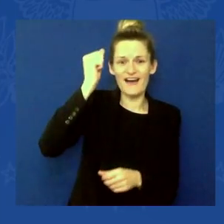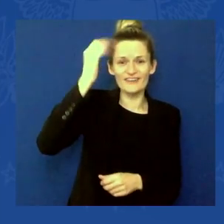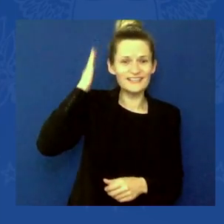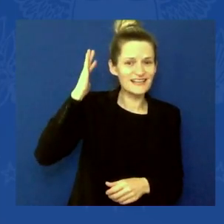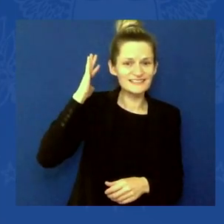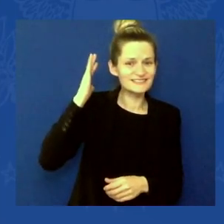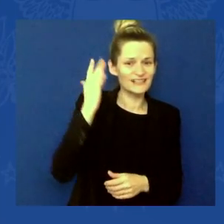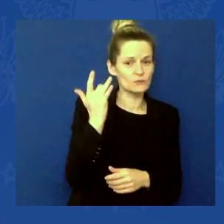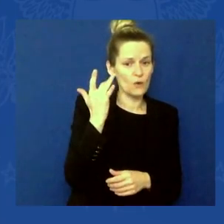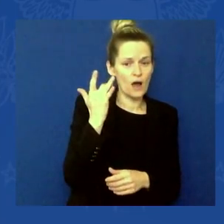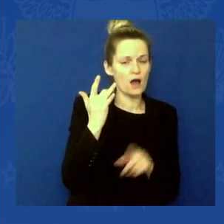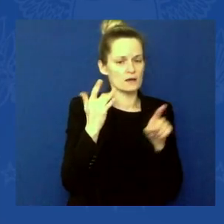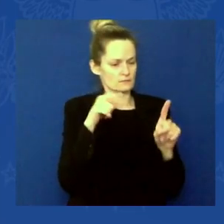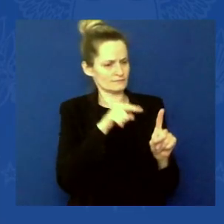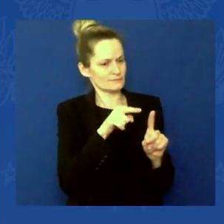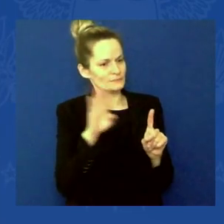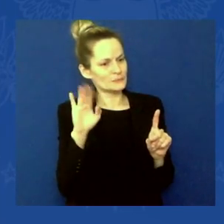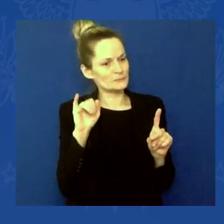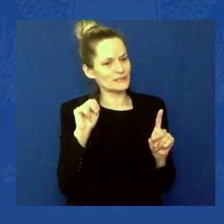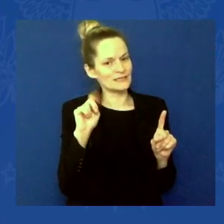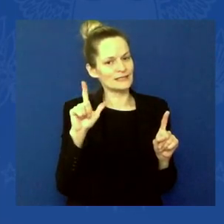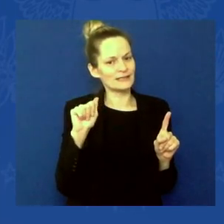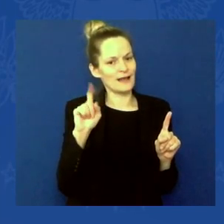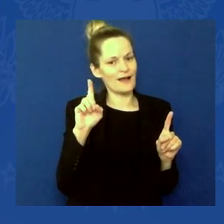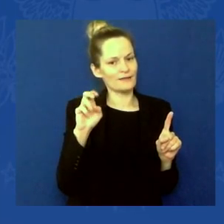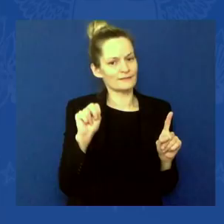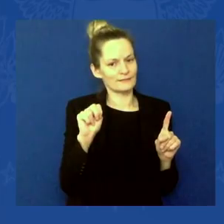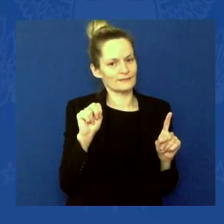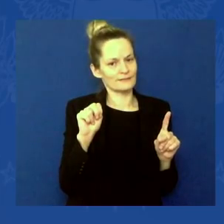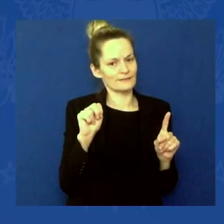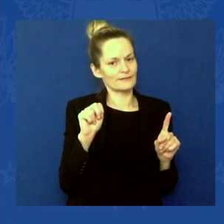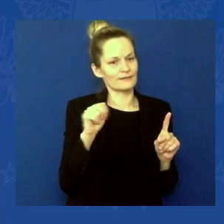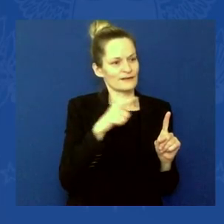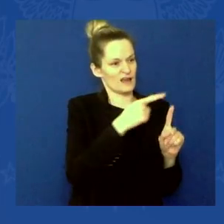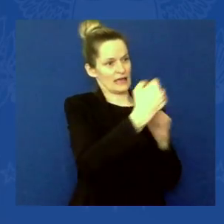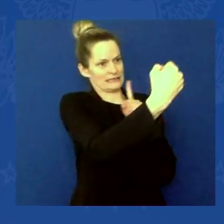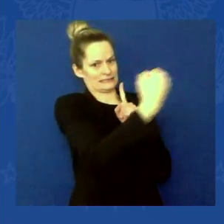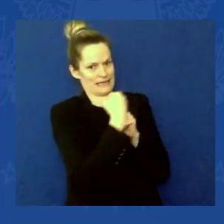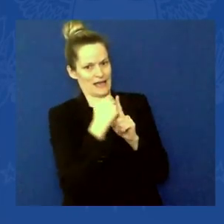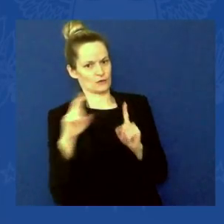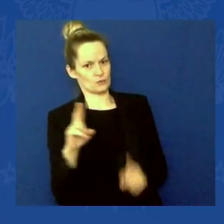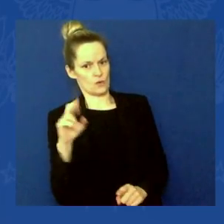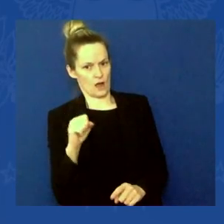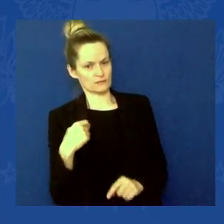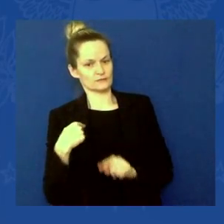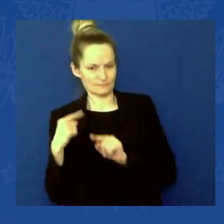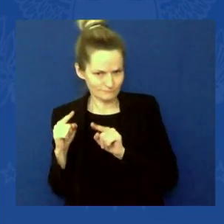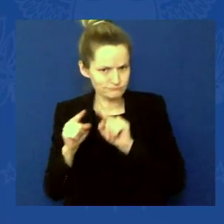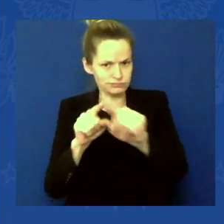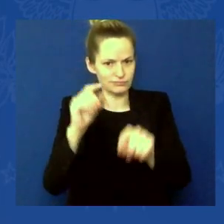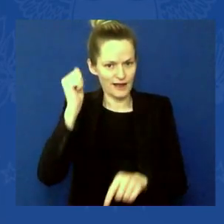Had this been in another Middle Eastern country where he could have easily had moved from, we would have never gone to Afghanistan.